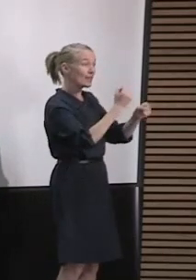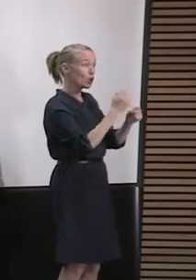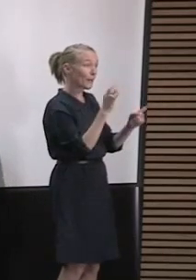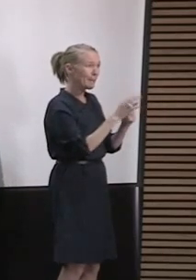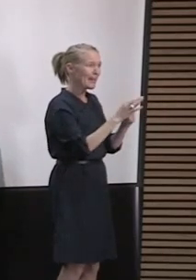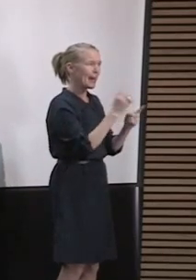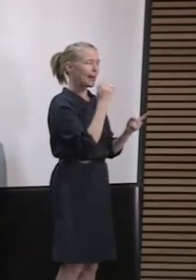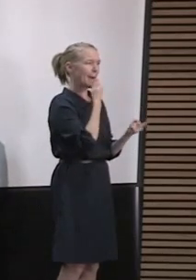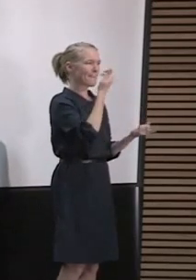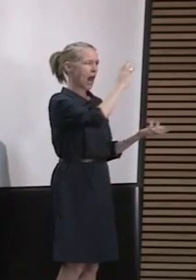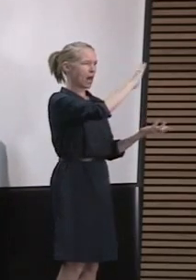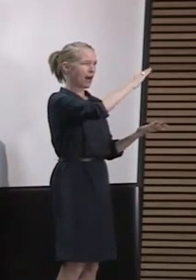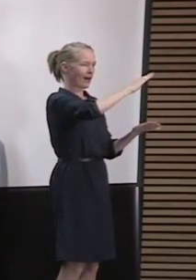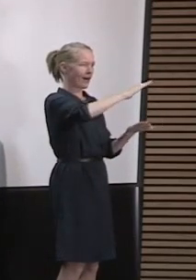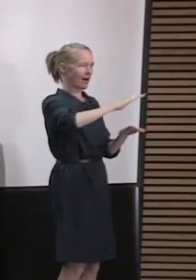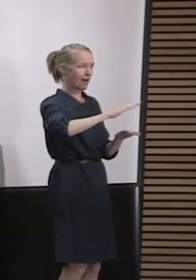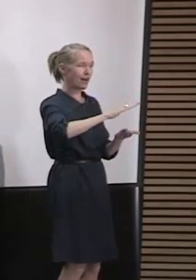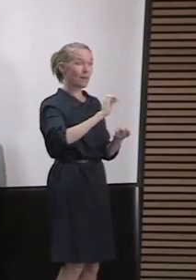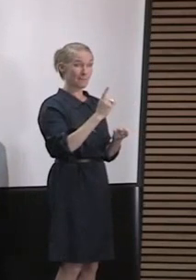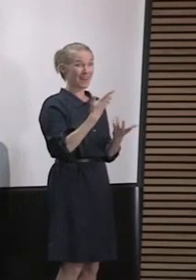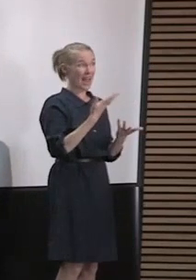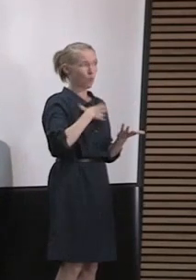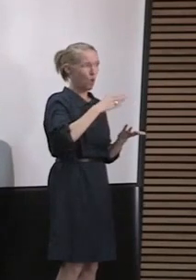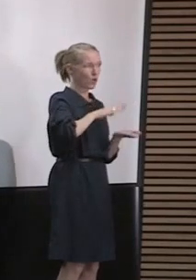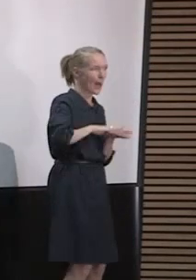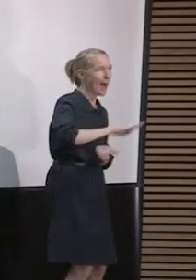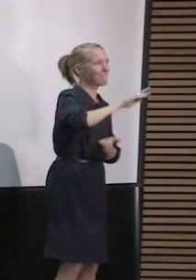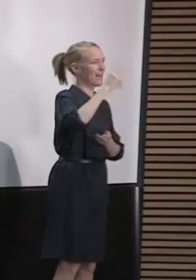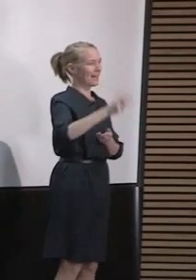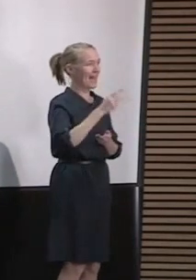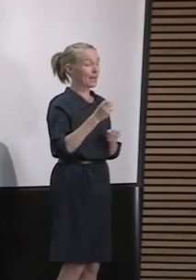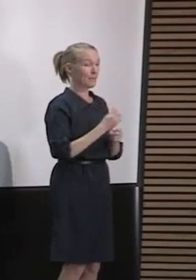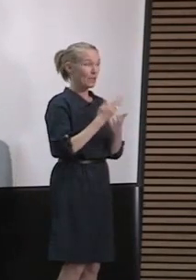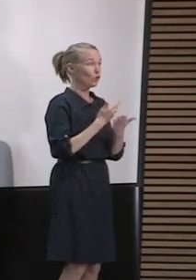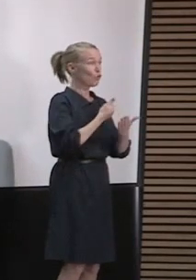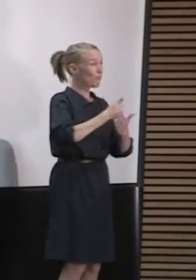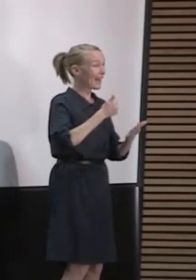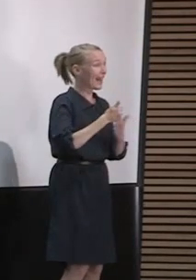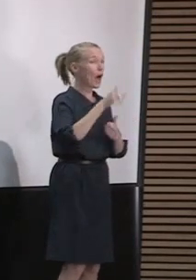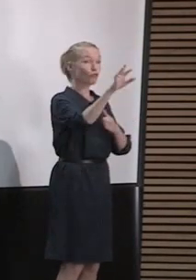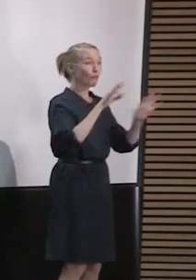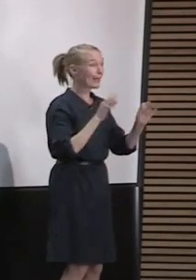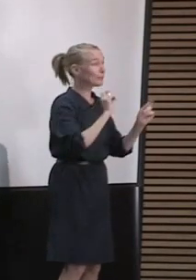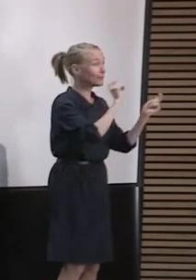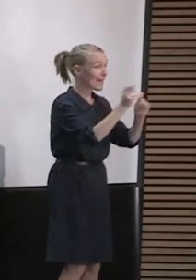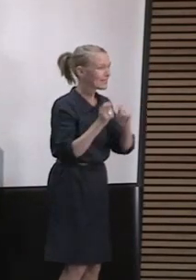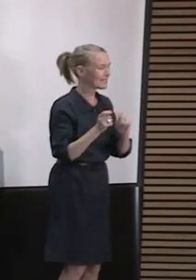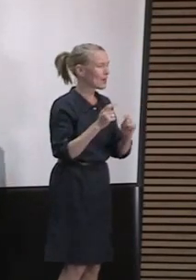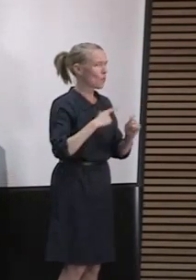for testing. So that is something that we will need to keep maintaining. We want that surveillance so that no-one